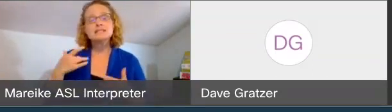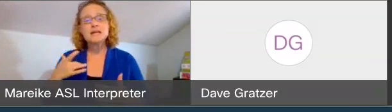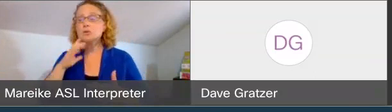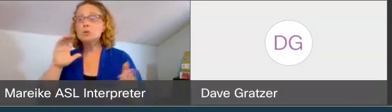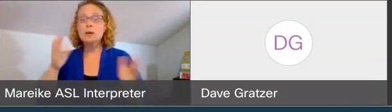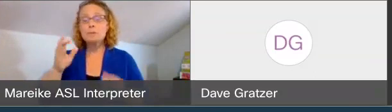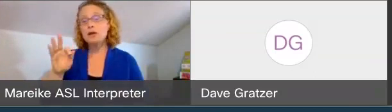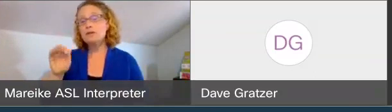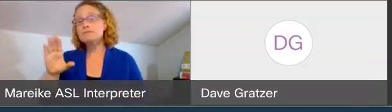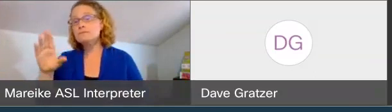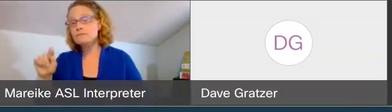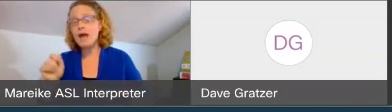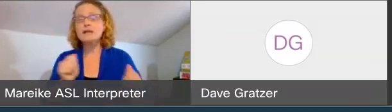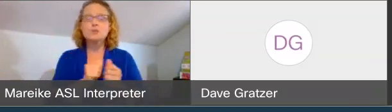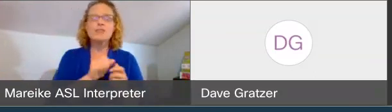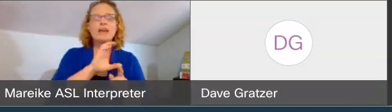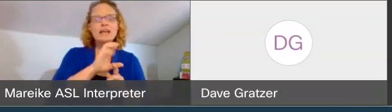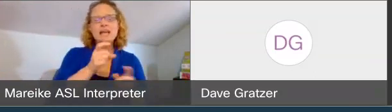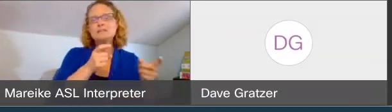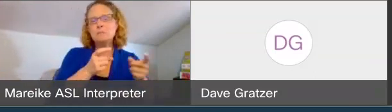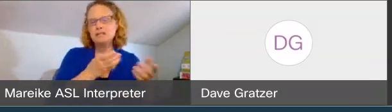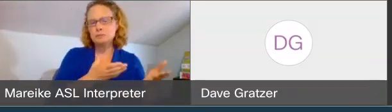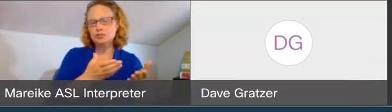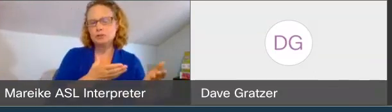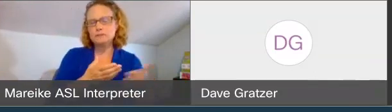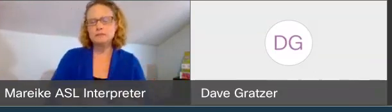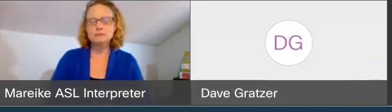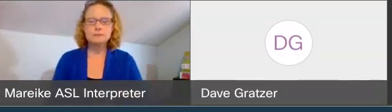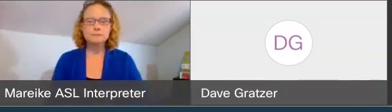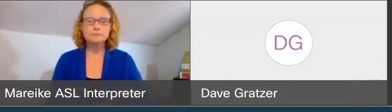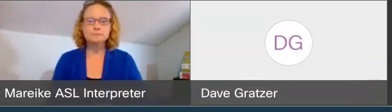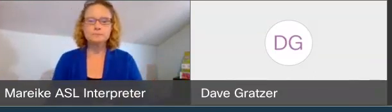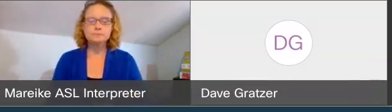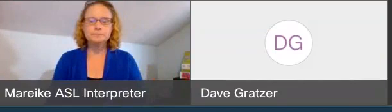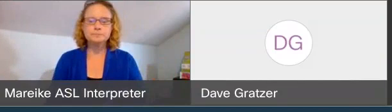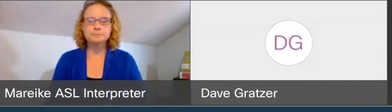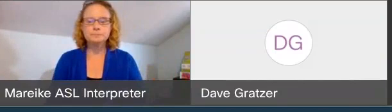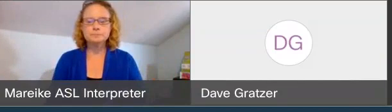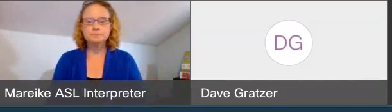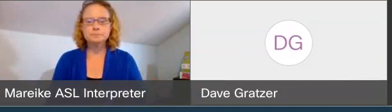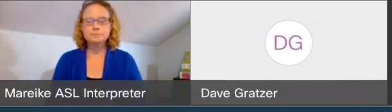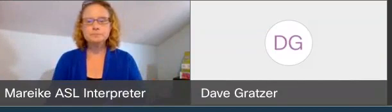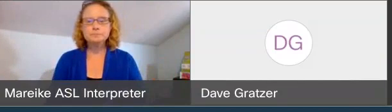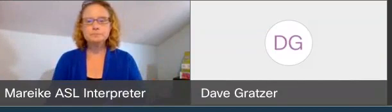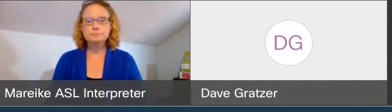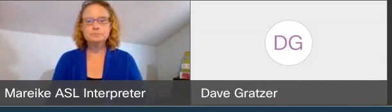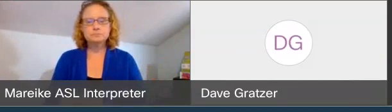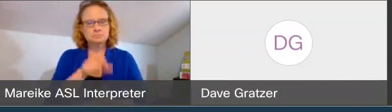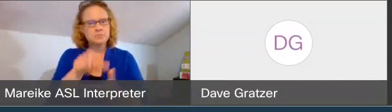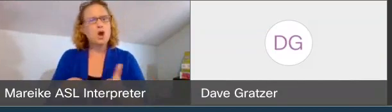case management or other services, which does those articles do show that FACT is superior